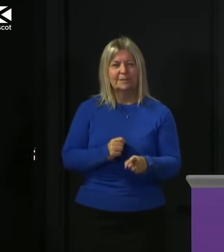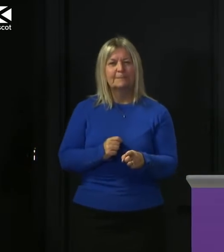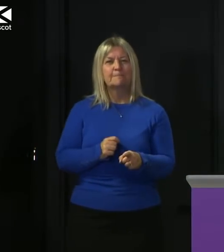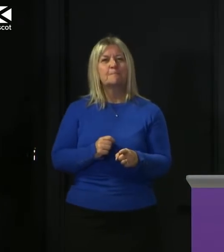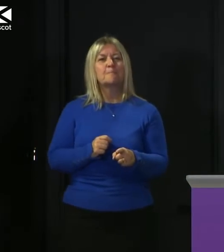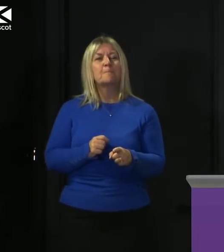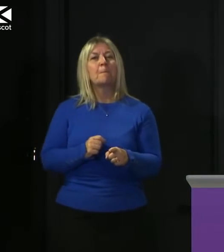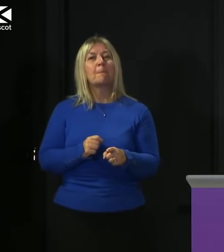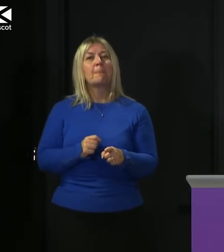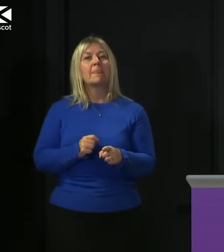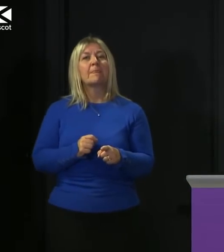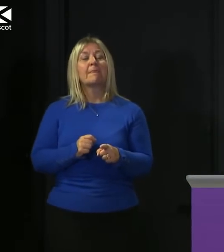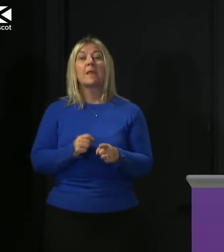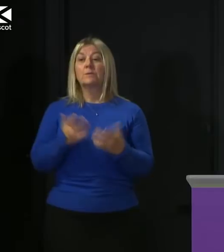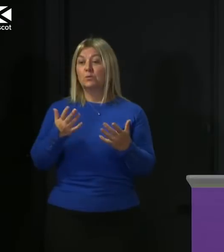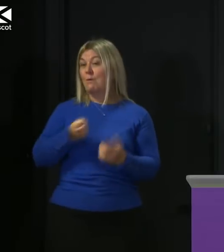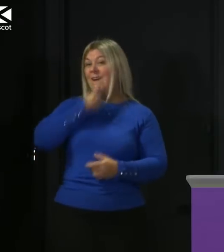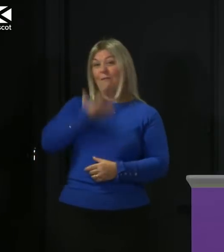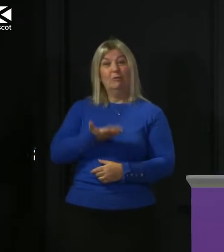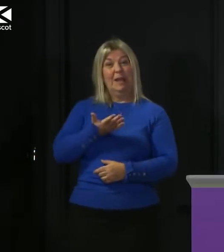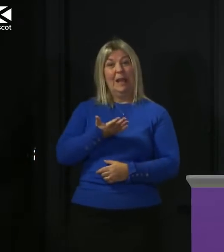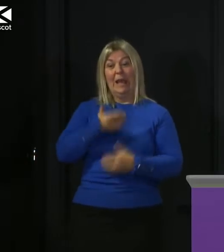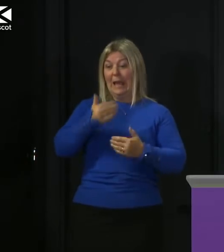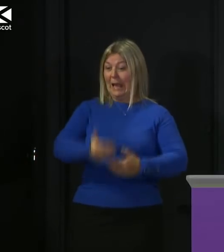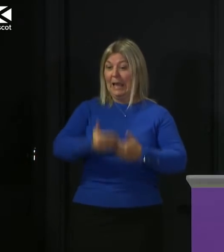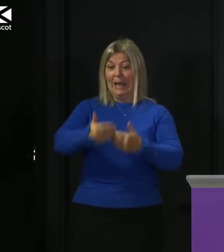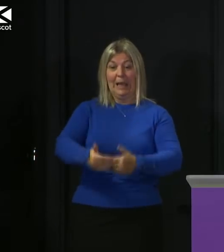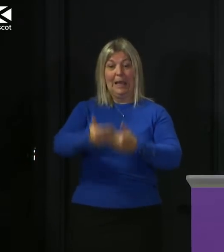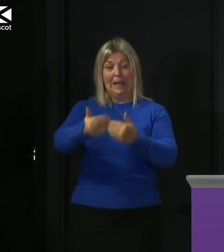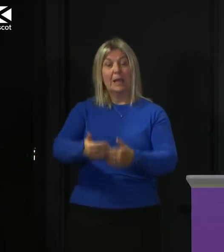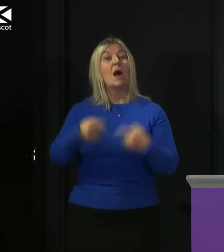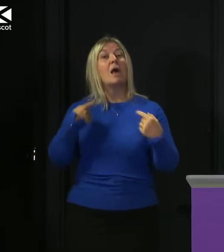as night follows day, if we allow infections to continue to rise,